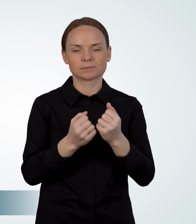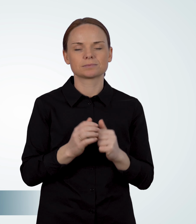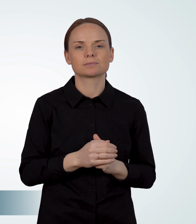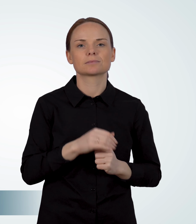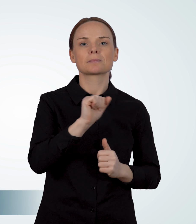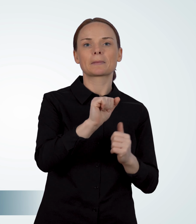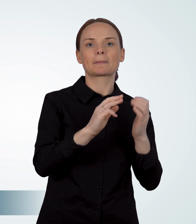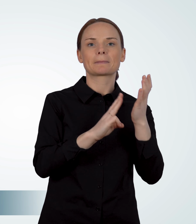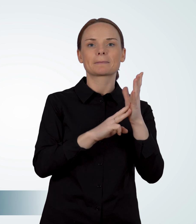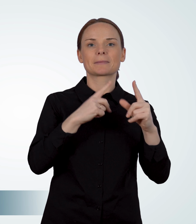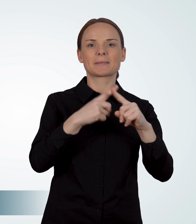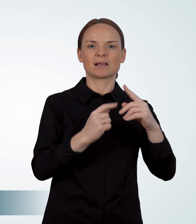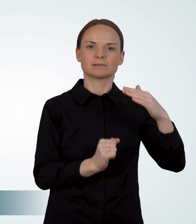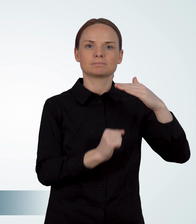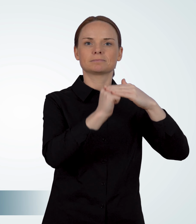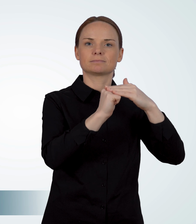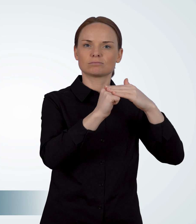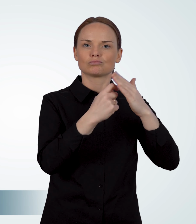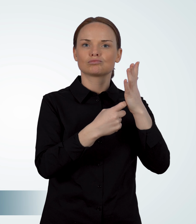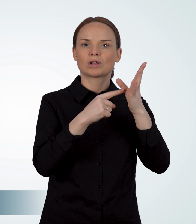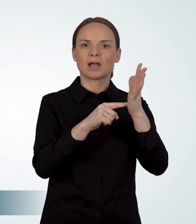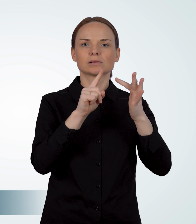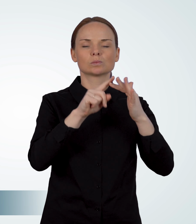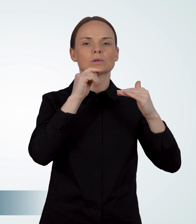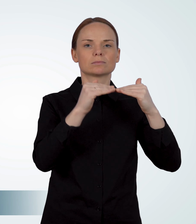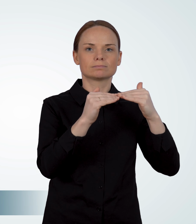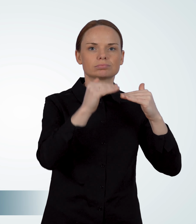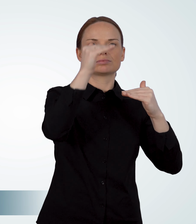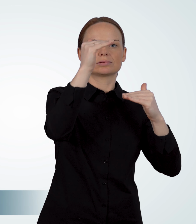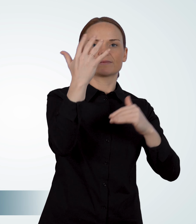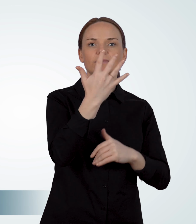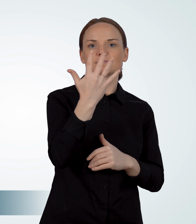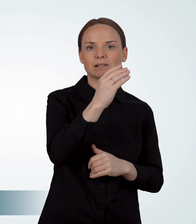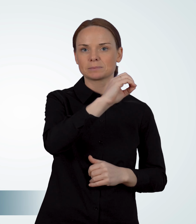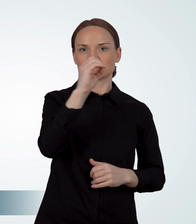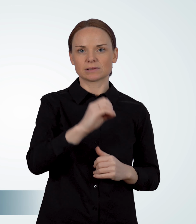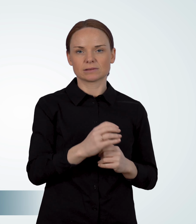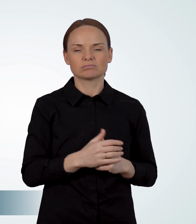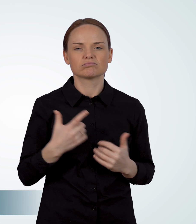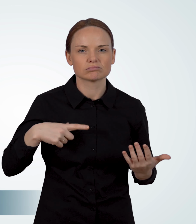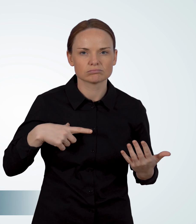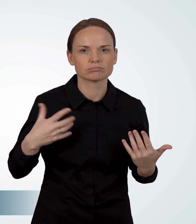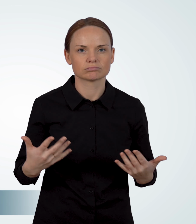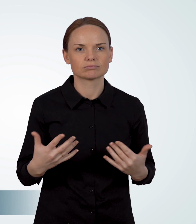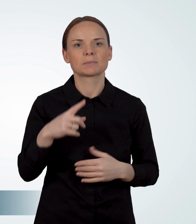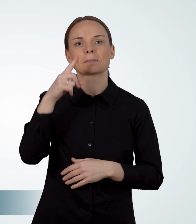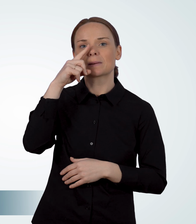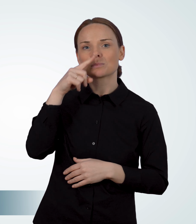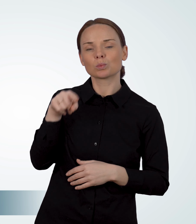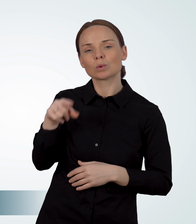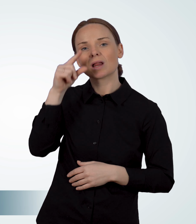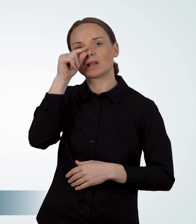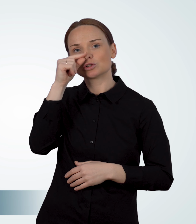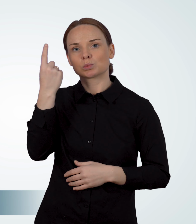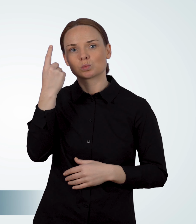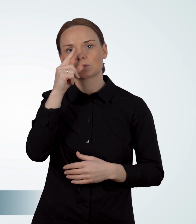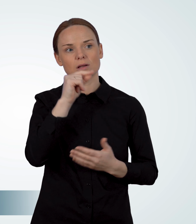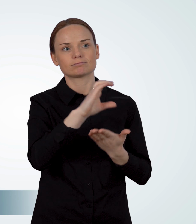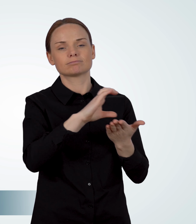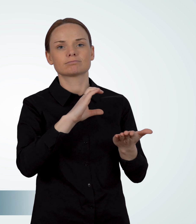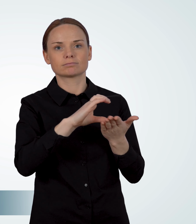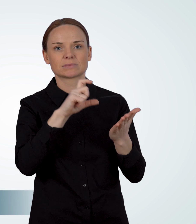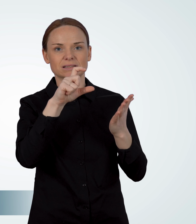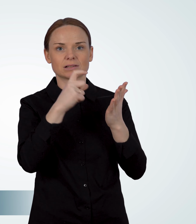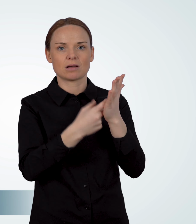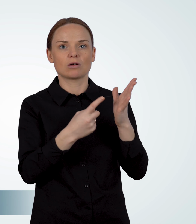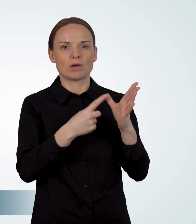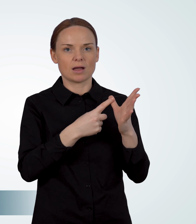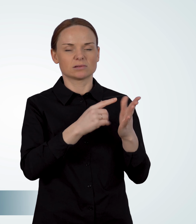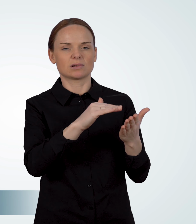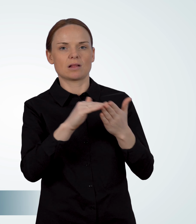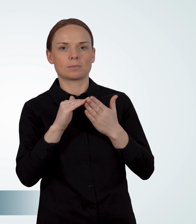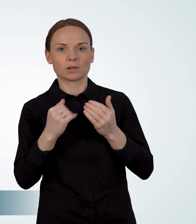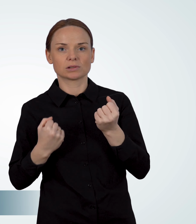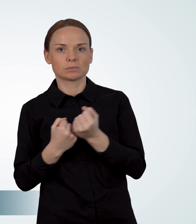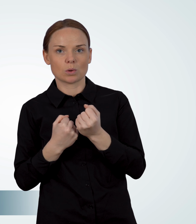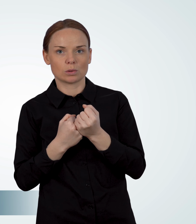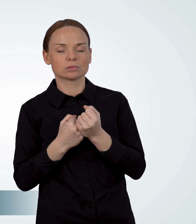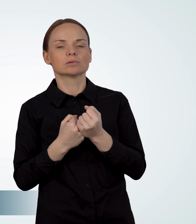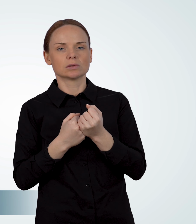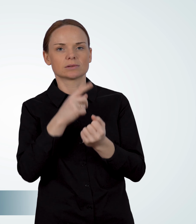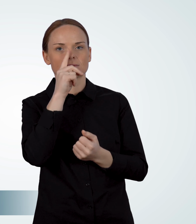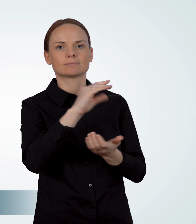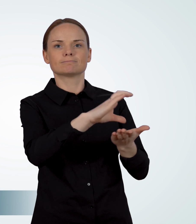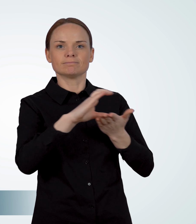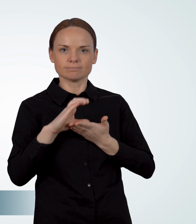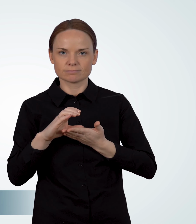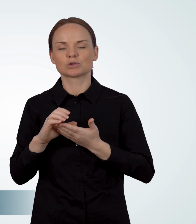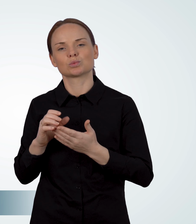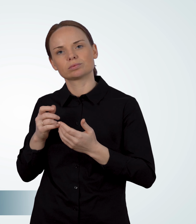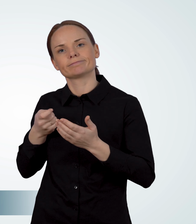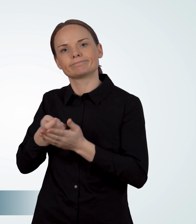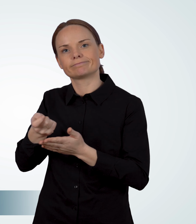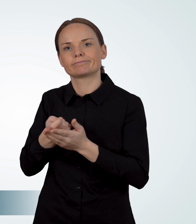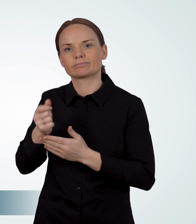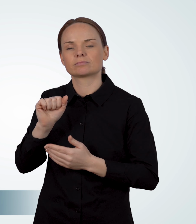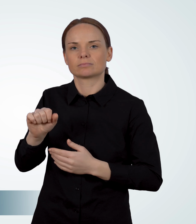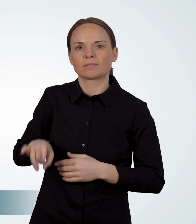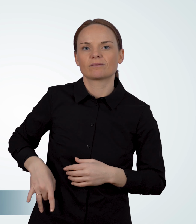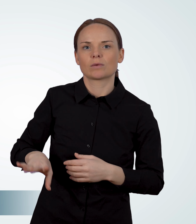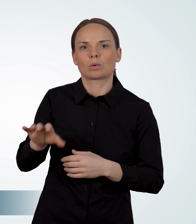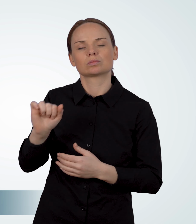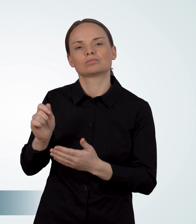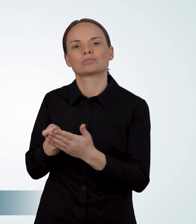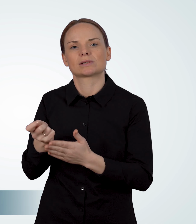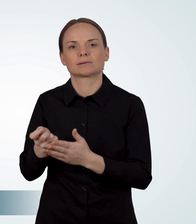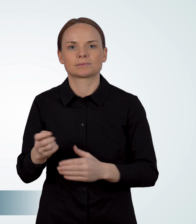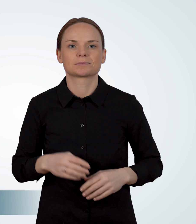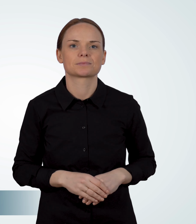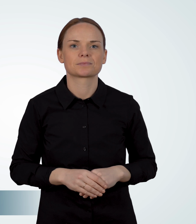(CRA) to help address rental affordability challenges for CRA recipients.